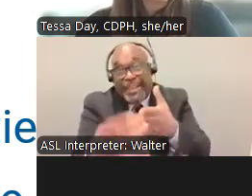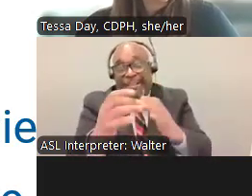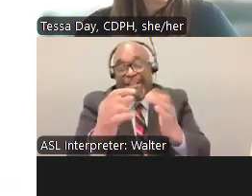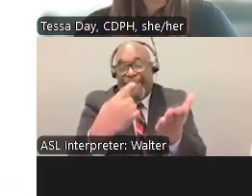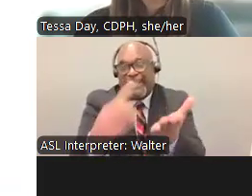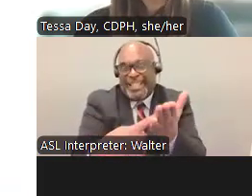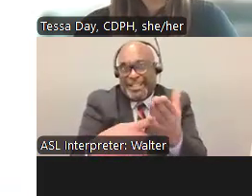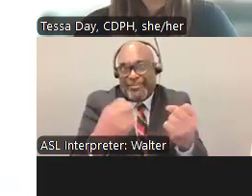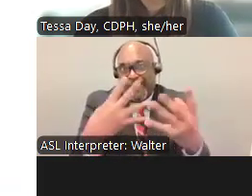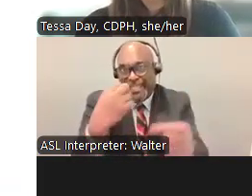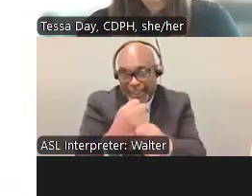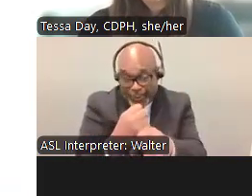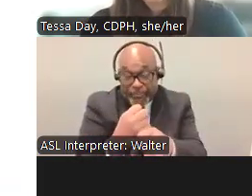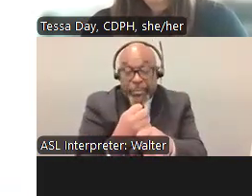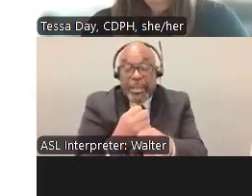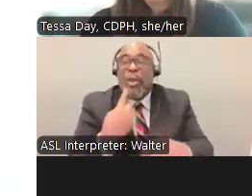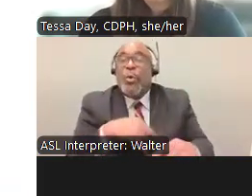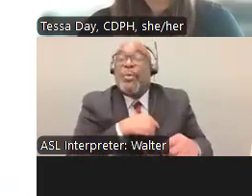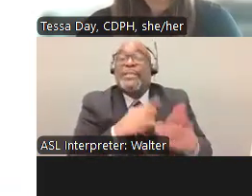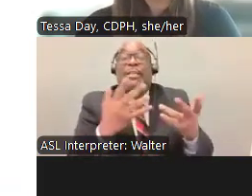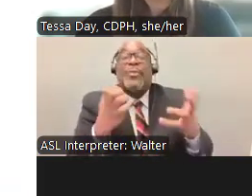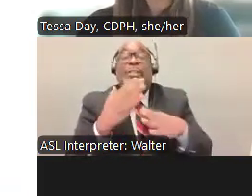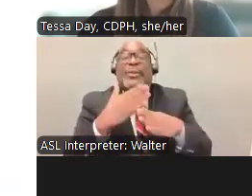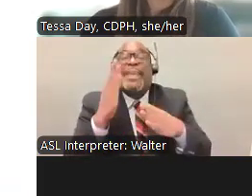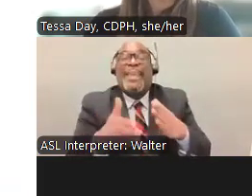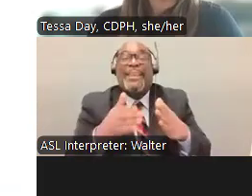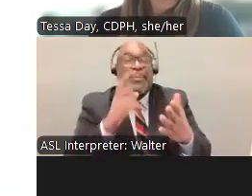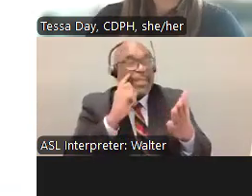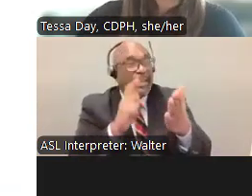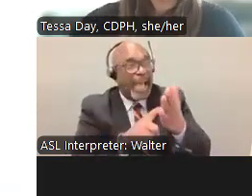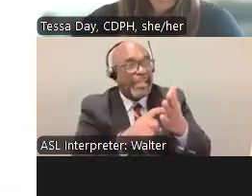13:38:08 And so we just want to end with 13:38:10 acknowledging that and honoring